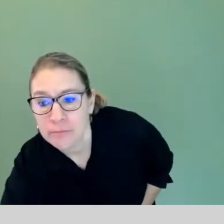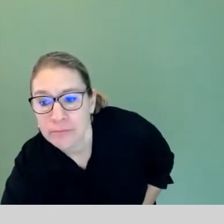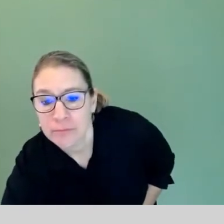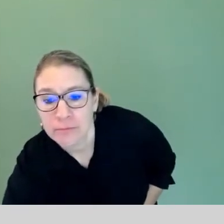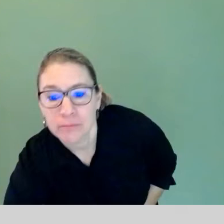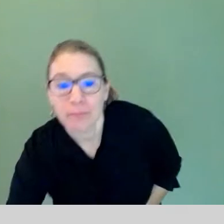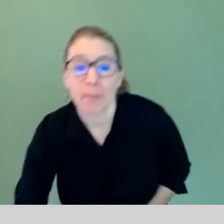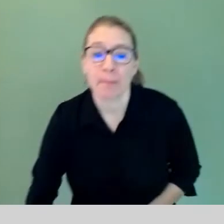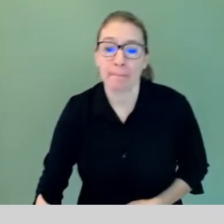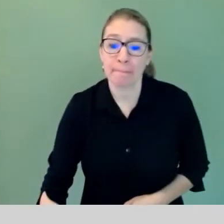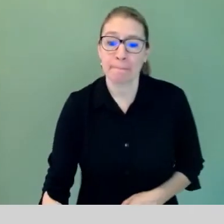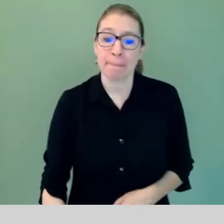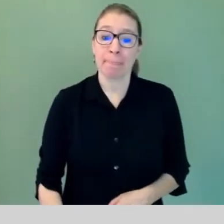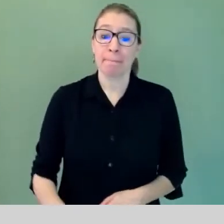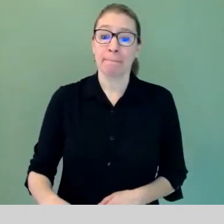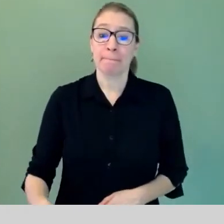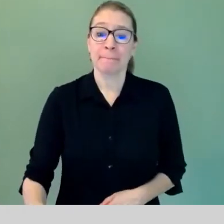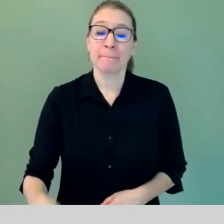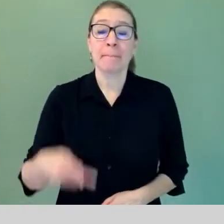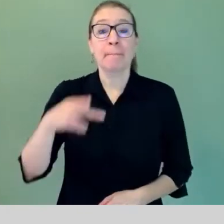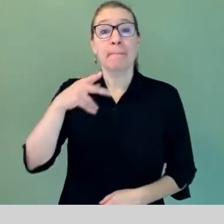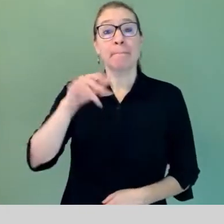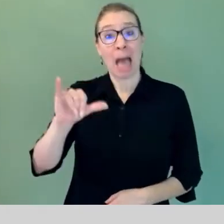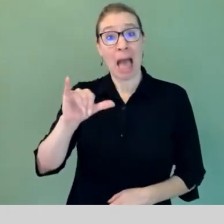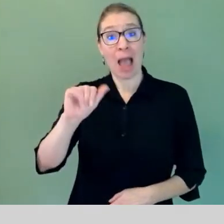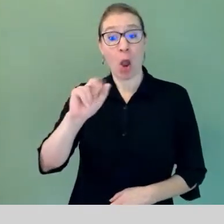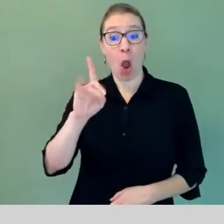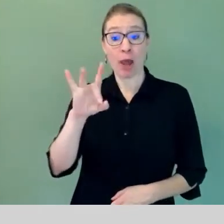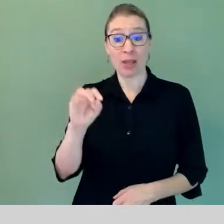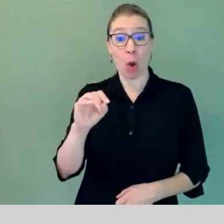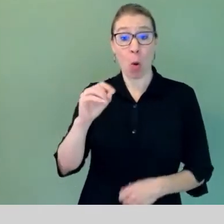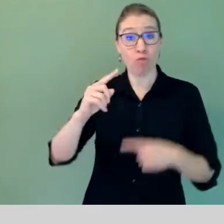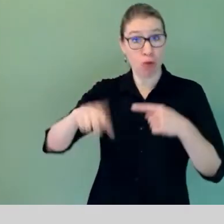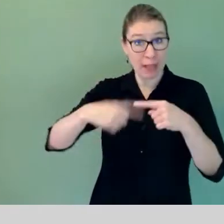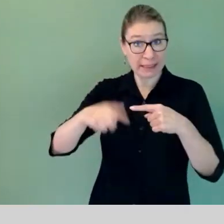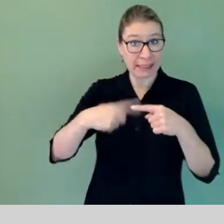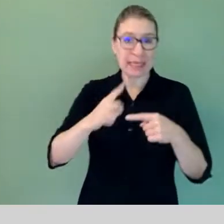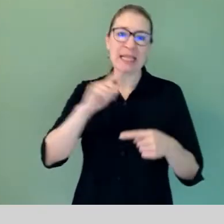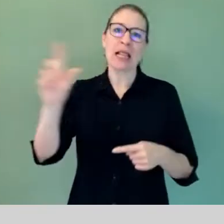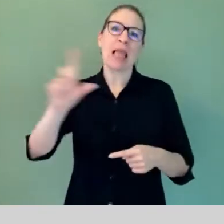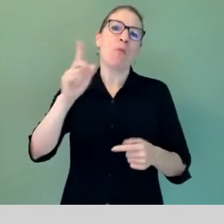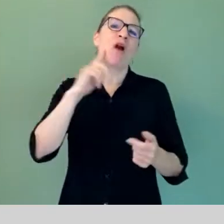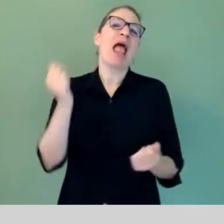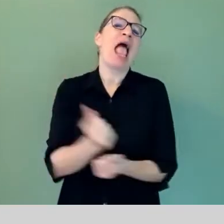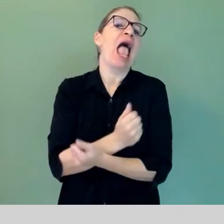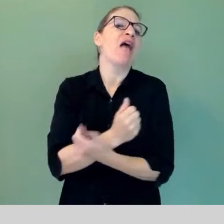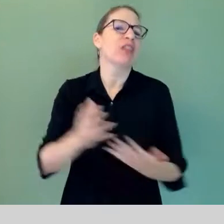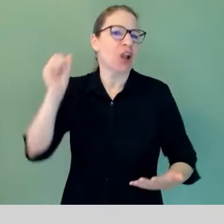So diving right in, Pi Audio Processing is a library for everything audio, audio analysis,